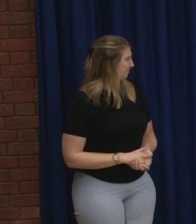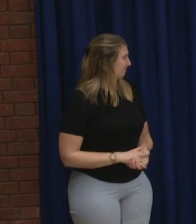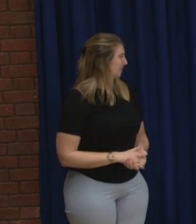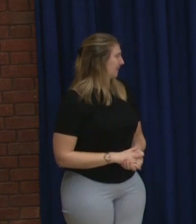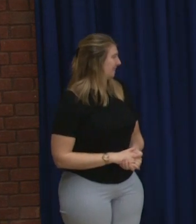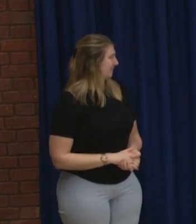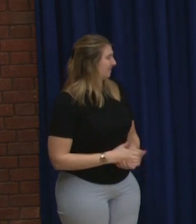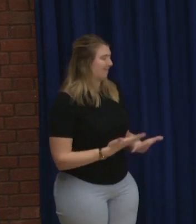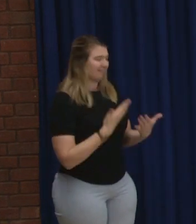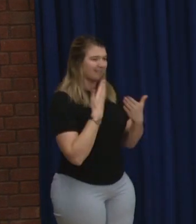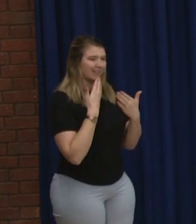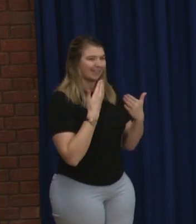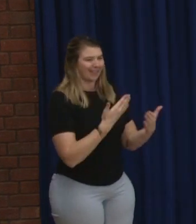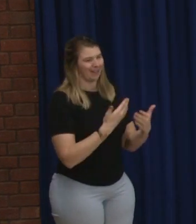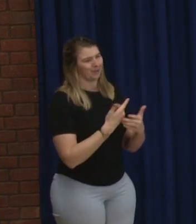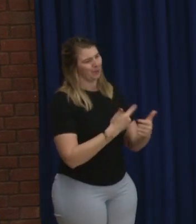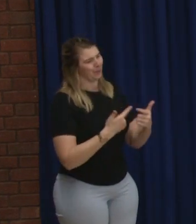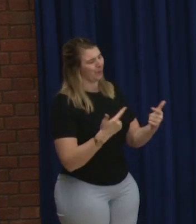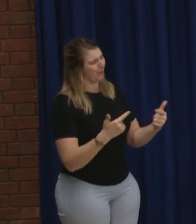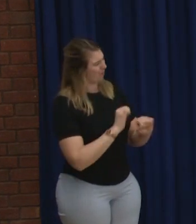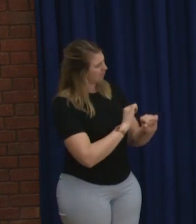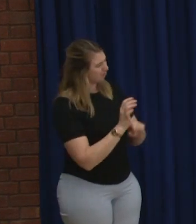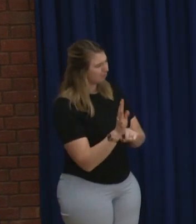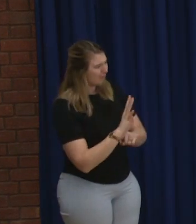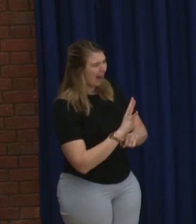Well, thank you so much to all of the panel for sharing those experiences. I think you